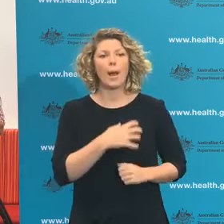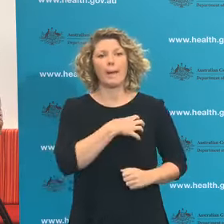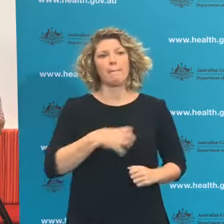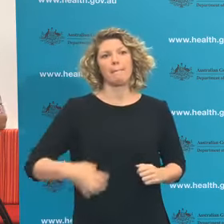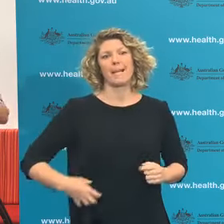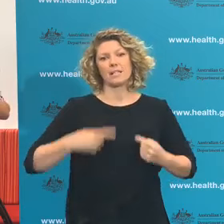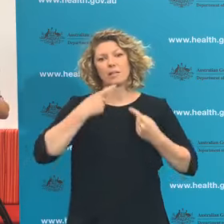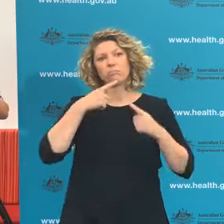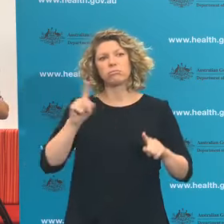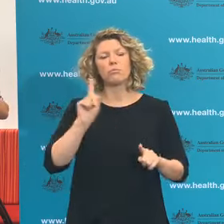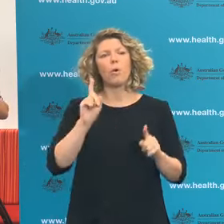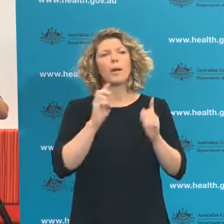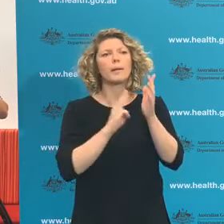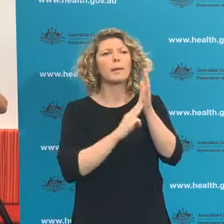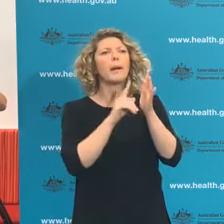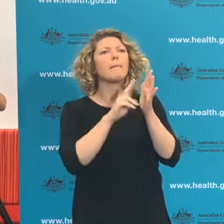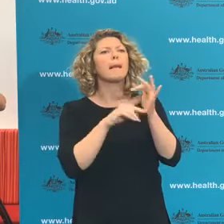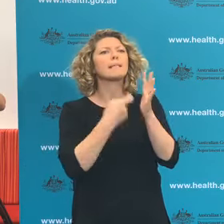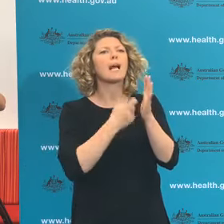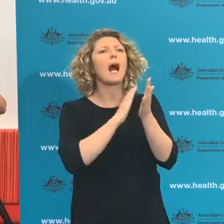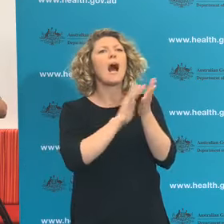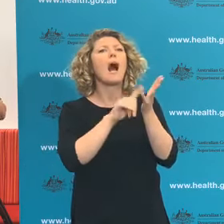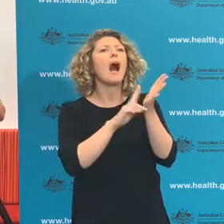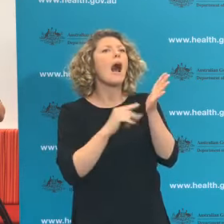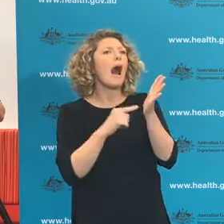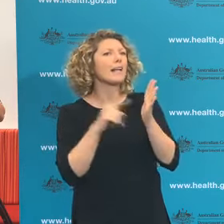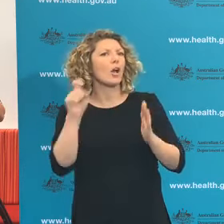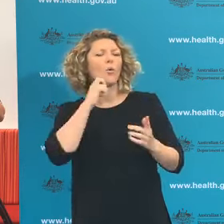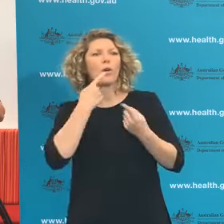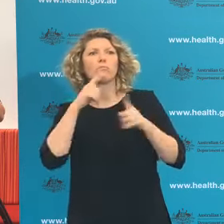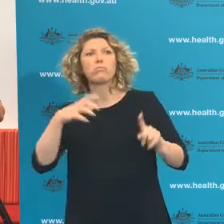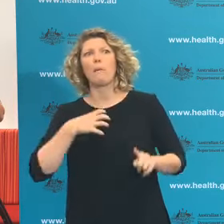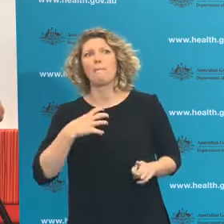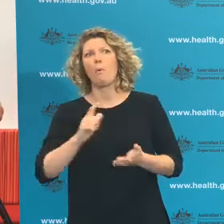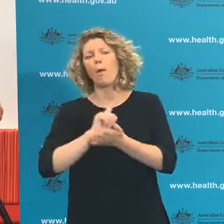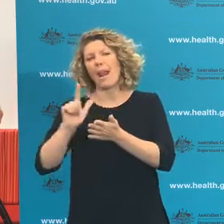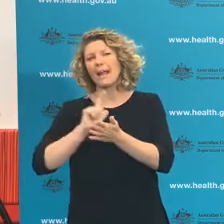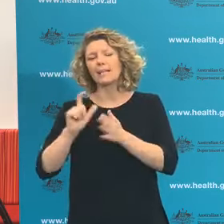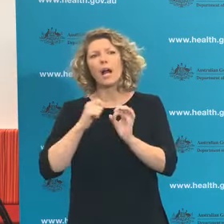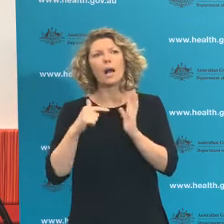announcements later on but I'd be pretty confident we might be beating